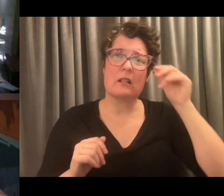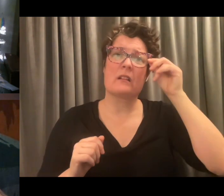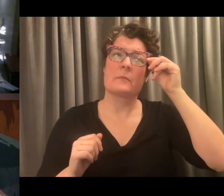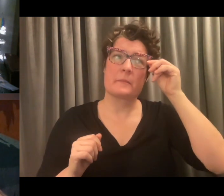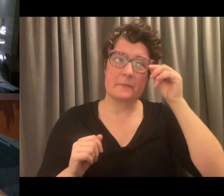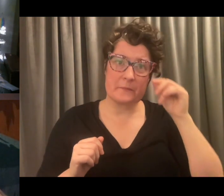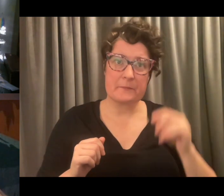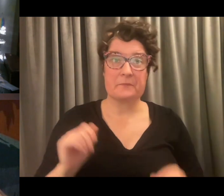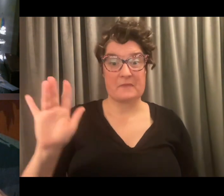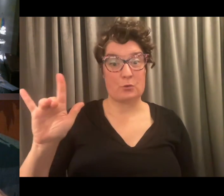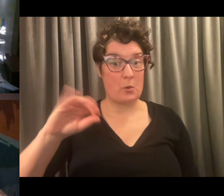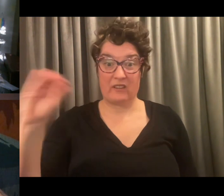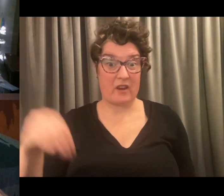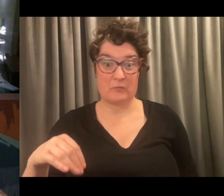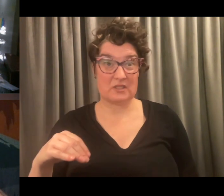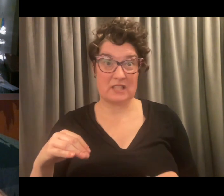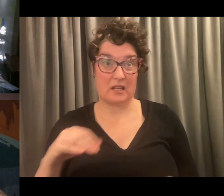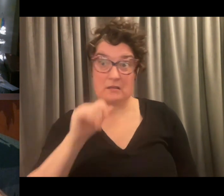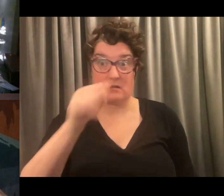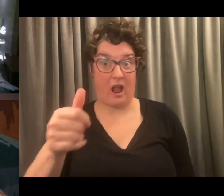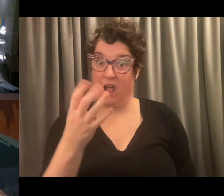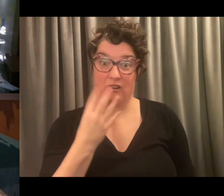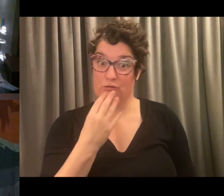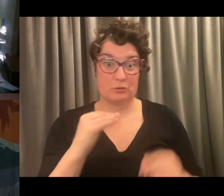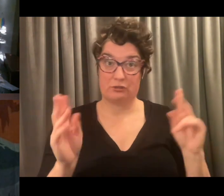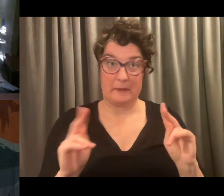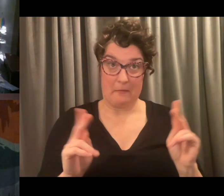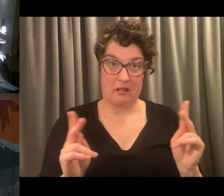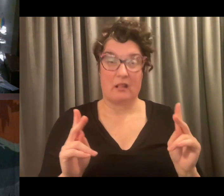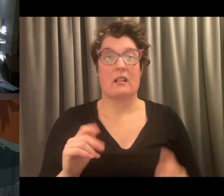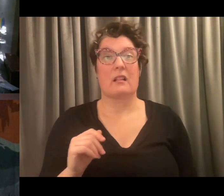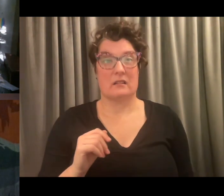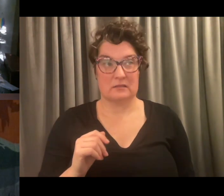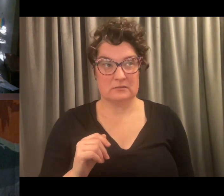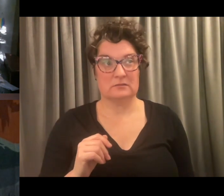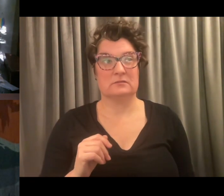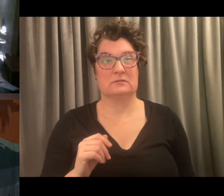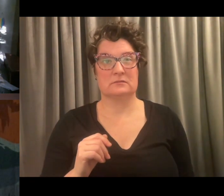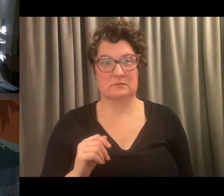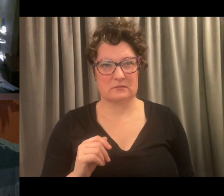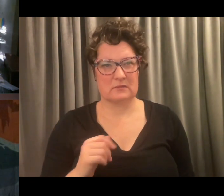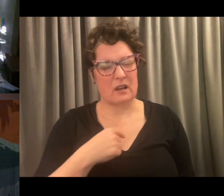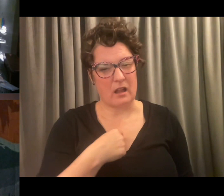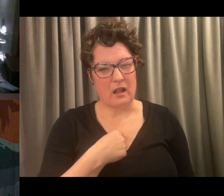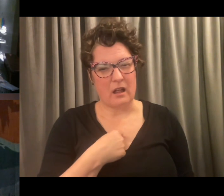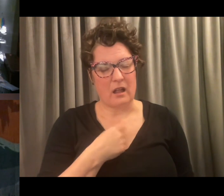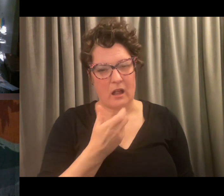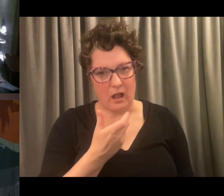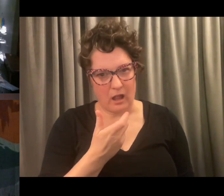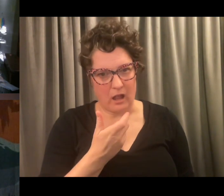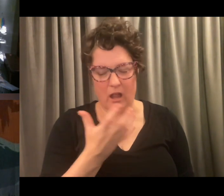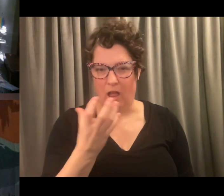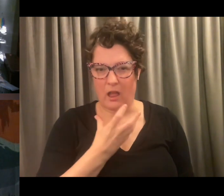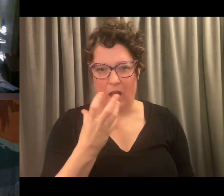not Jewish people, And, I was just floored by how deep Judaism went.